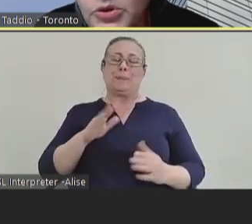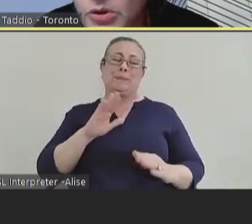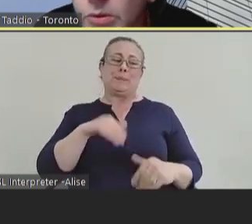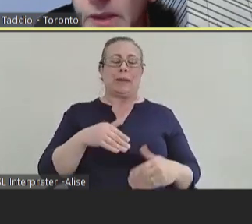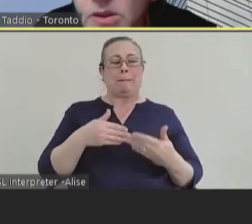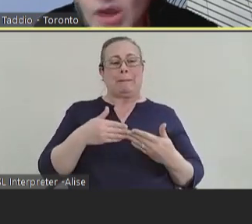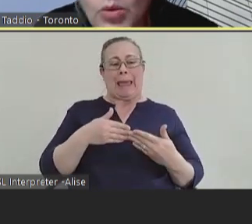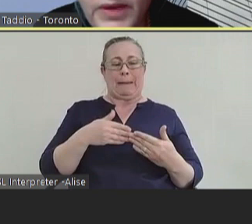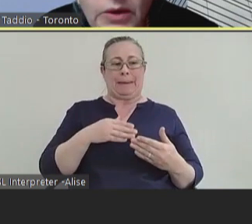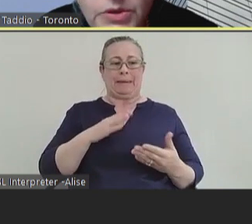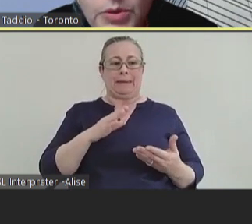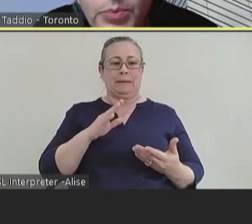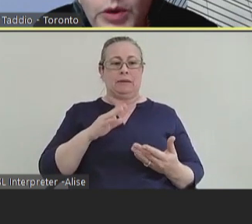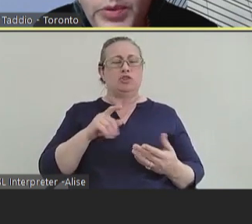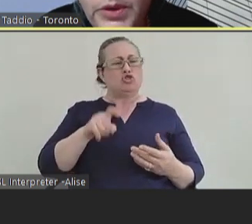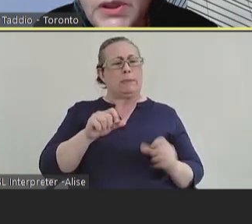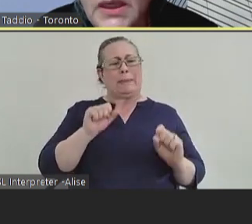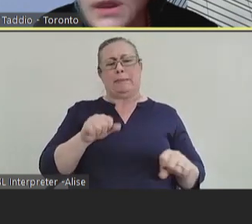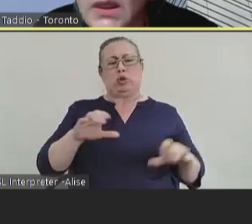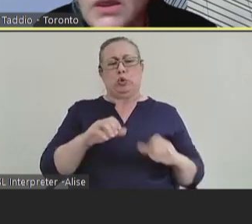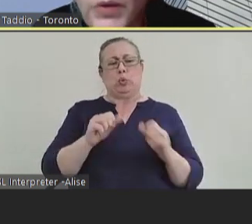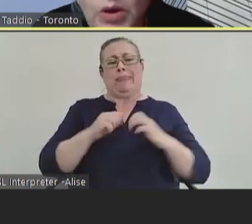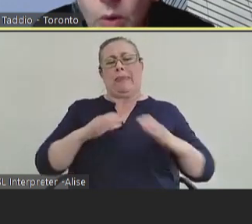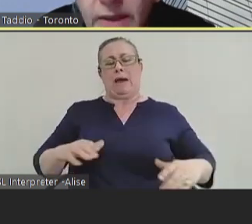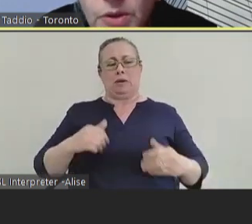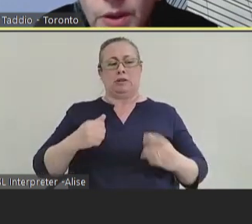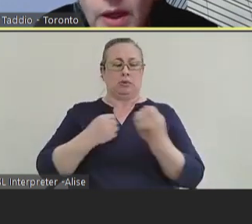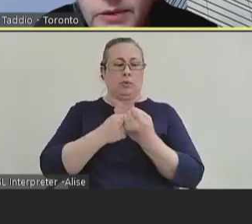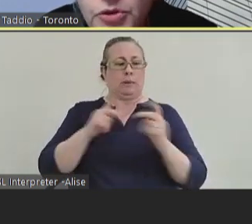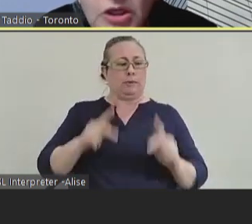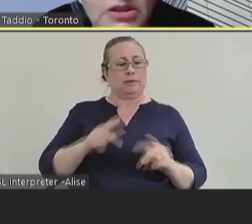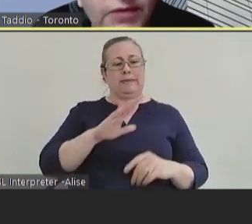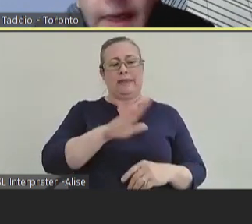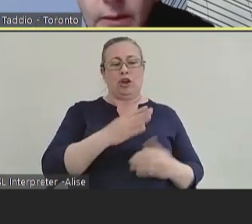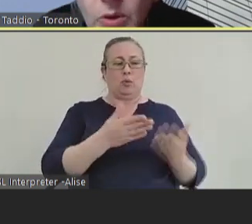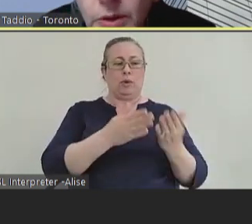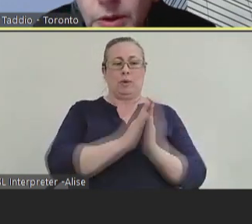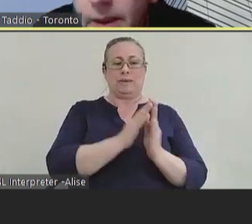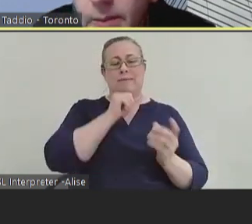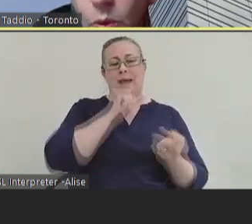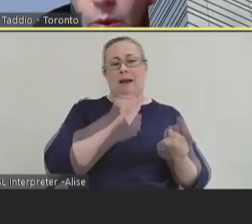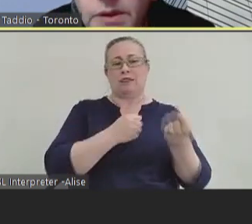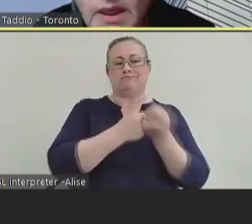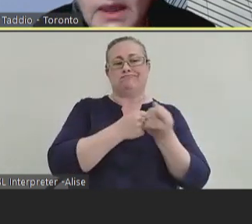do this without a support person and that their requests are not justifiable or not important.